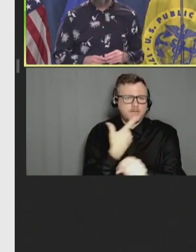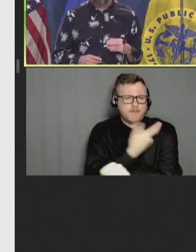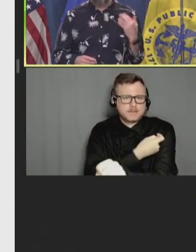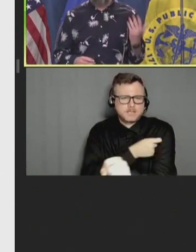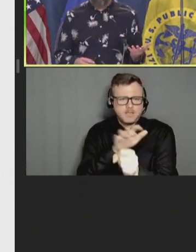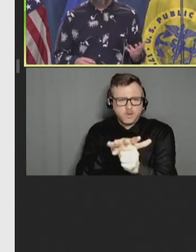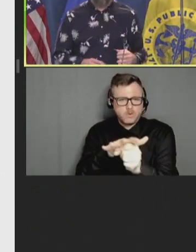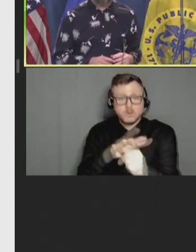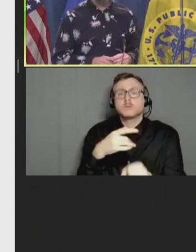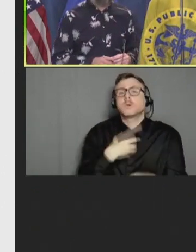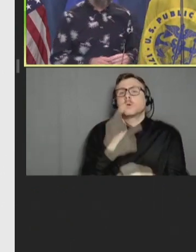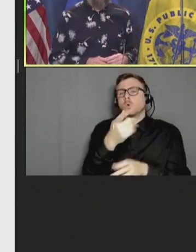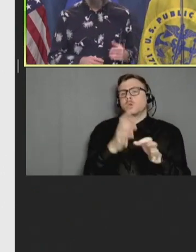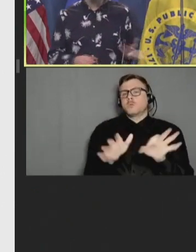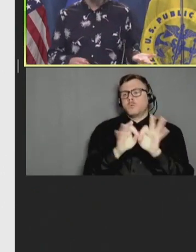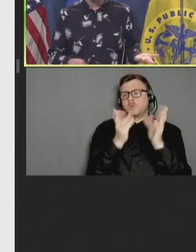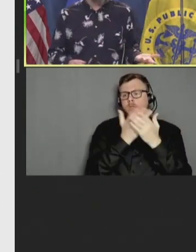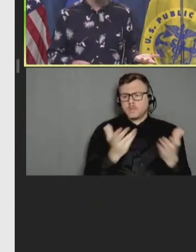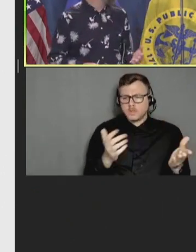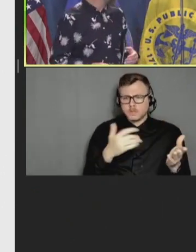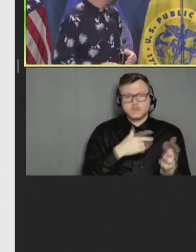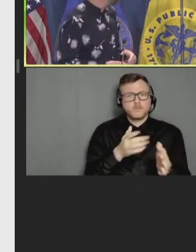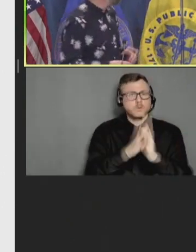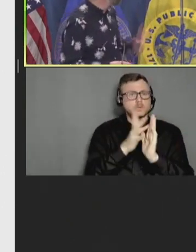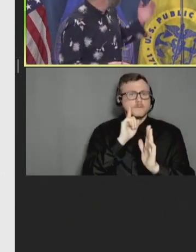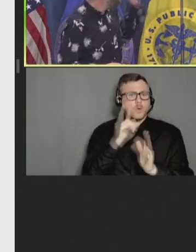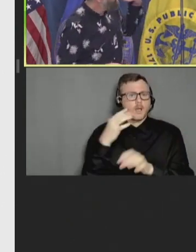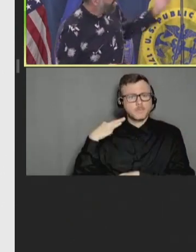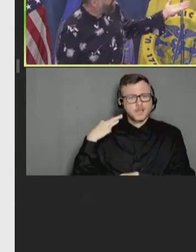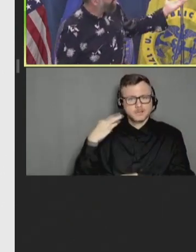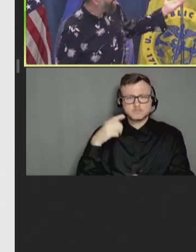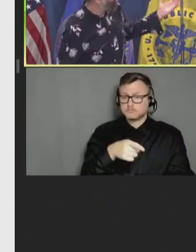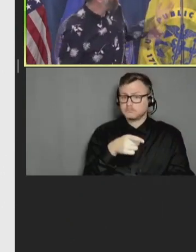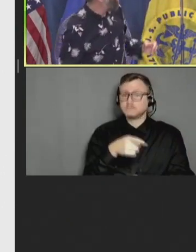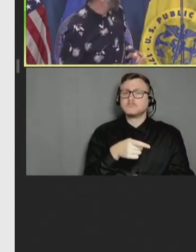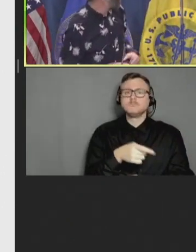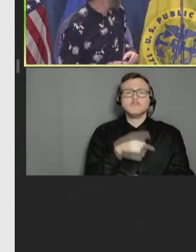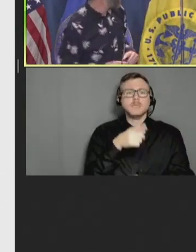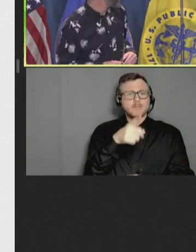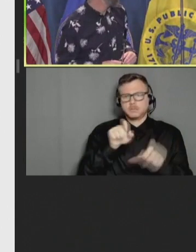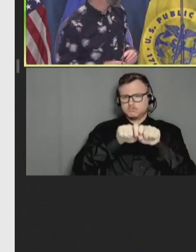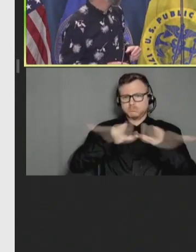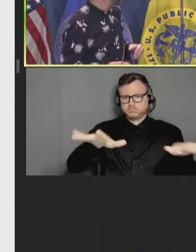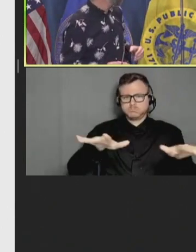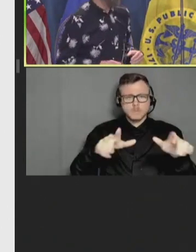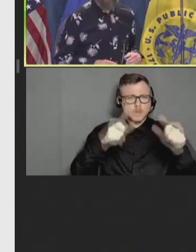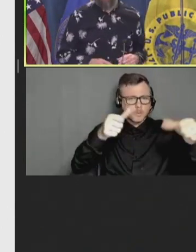one of our big things was putting out request for applications. This is out now. It's another round